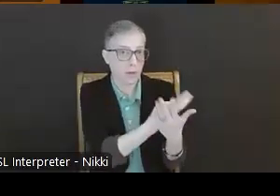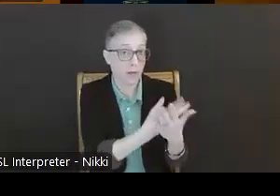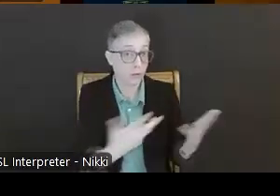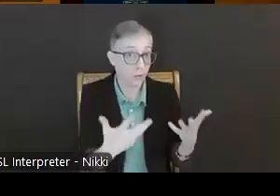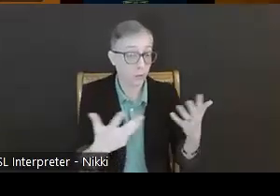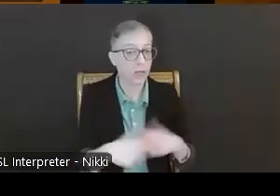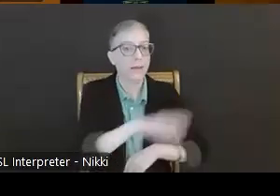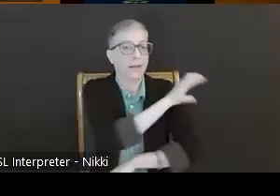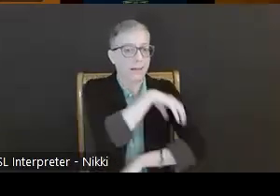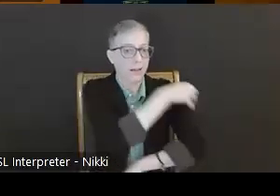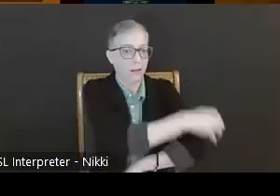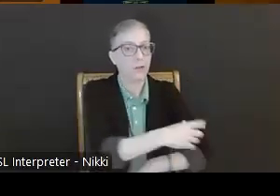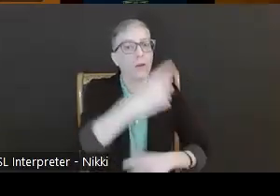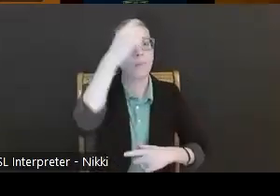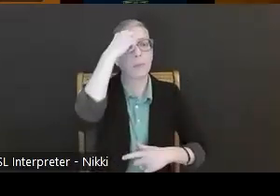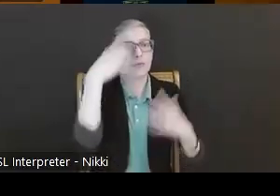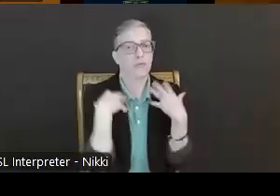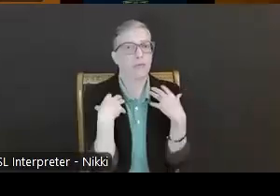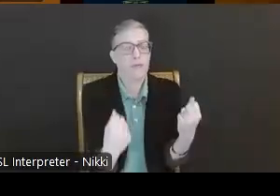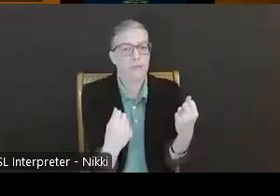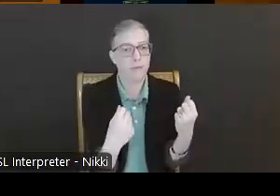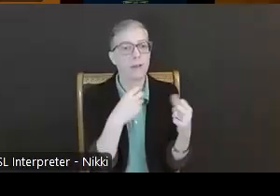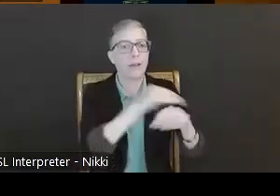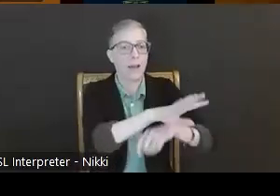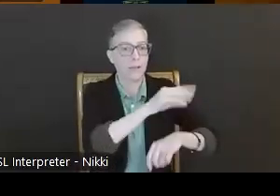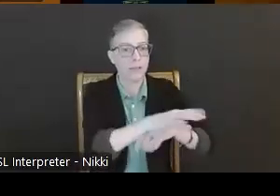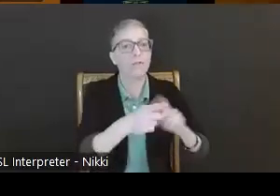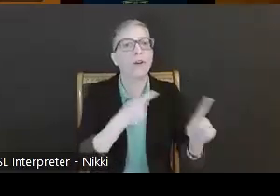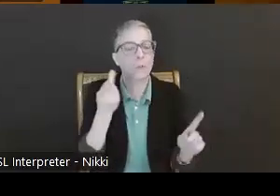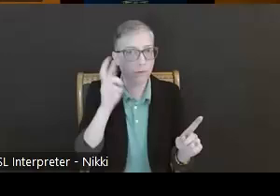from the University of Rochester and finally uh received a PhD in clinic